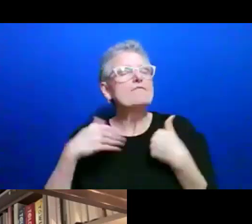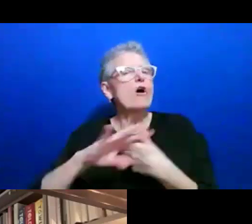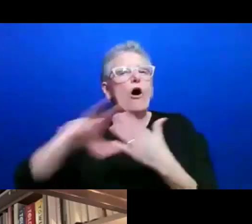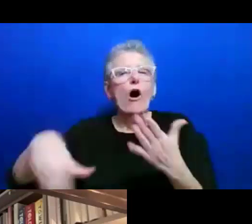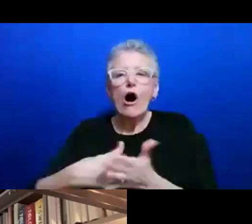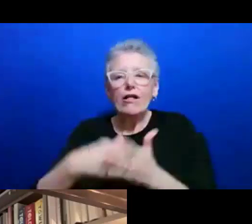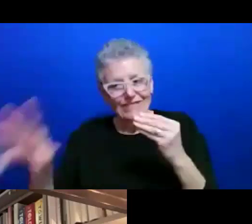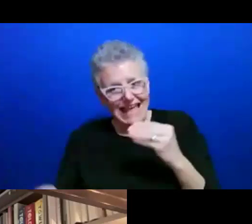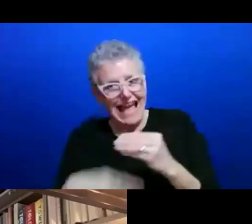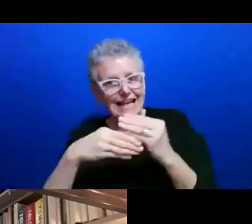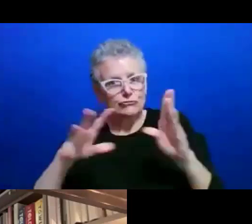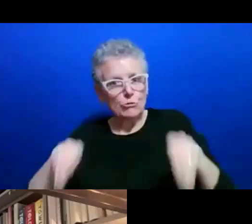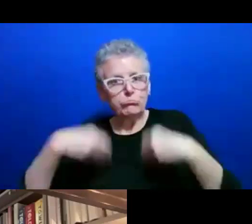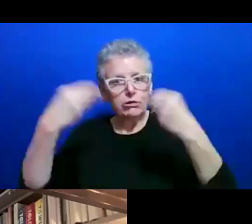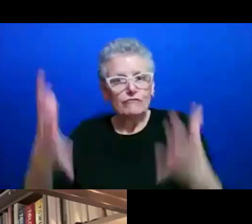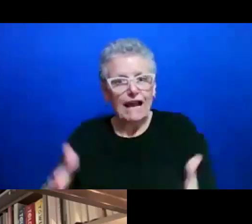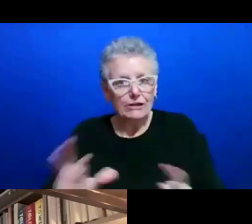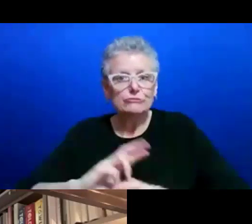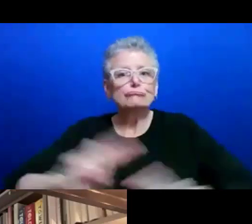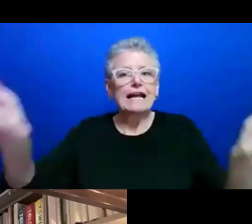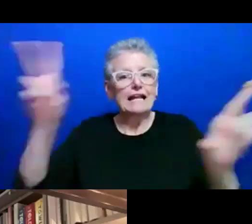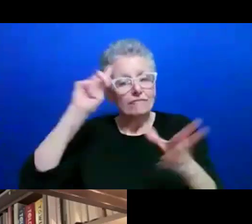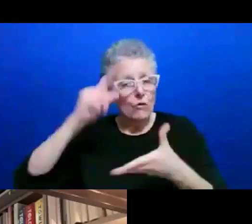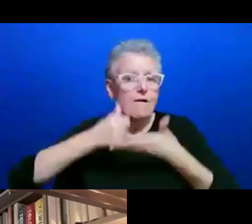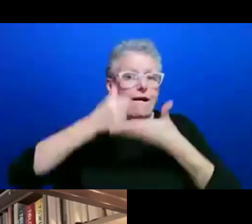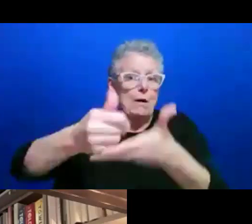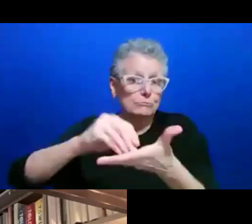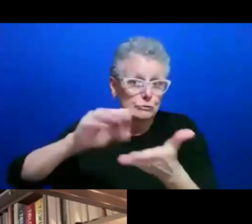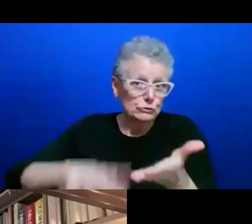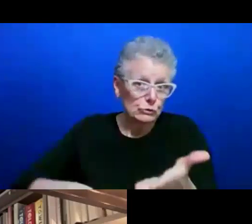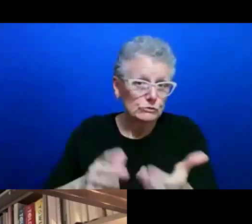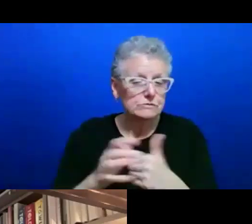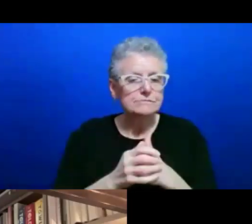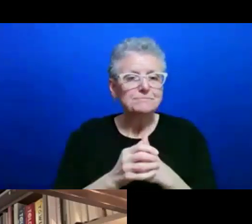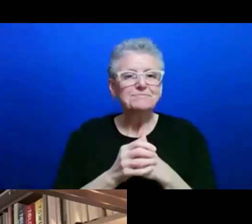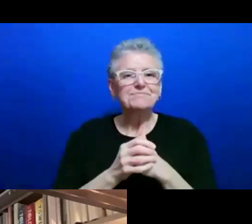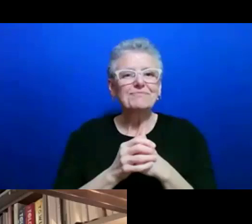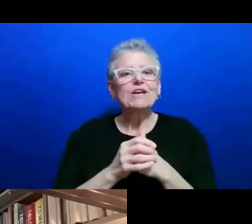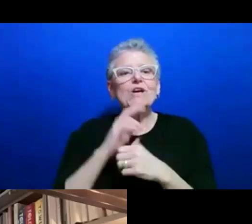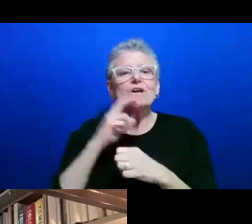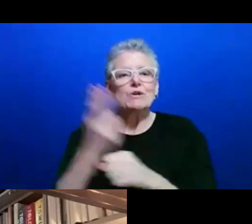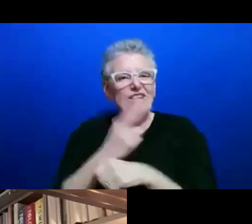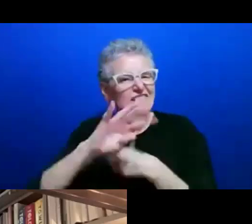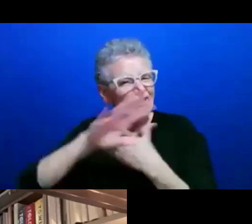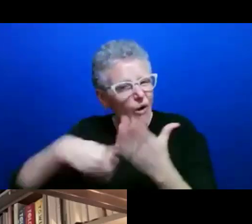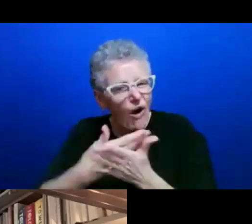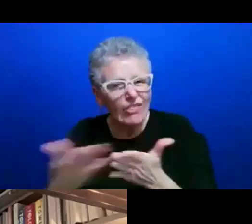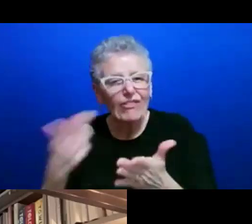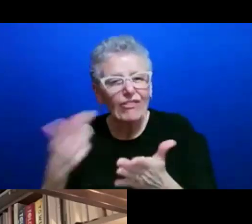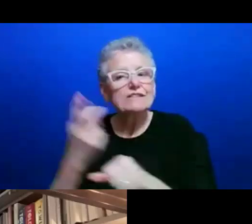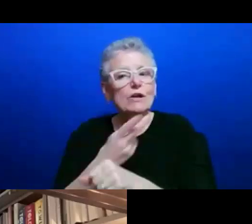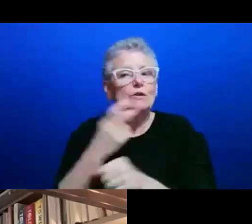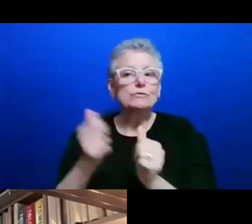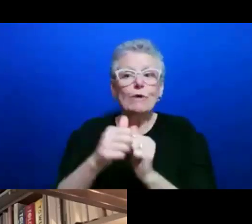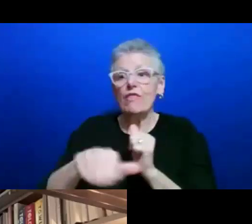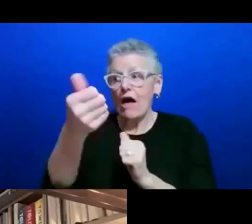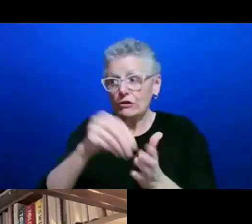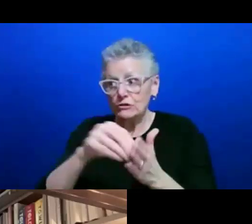on board for a student. Utilizing all the things I use with my other students, Using-- in our program,